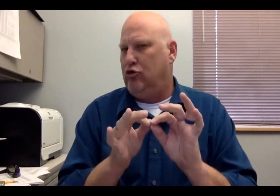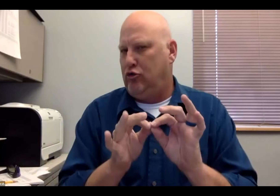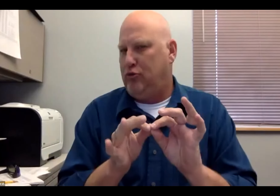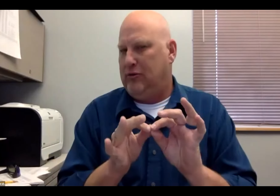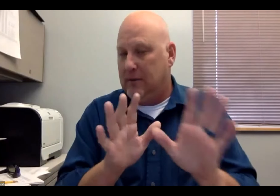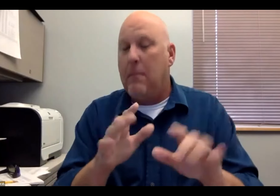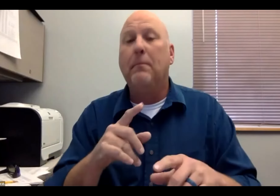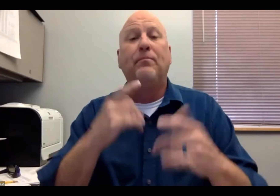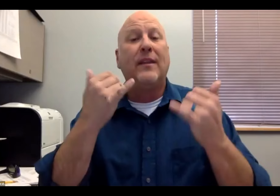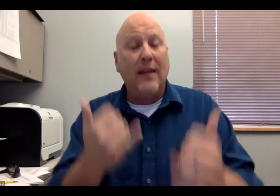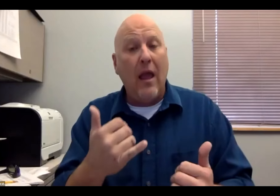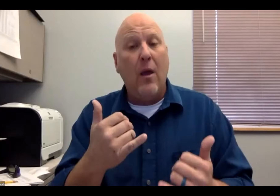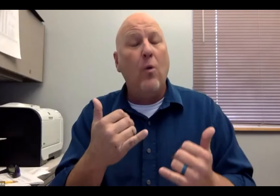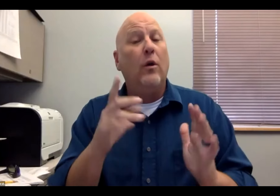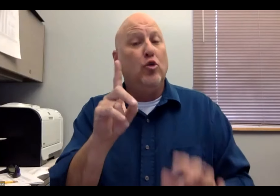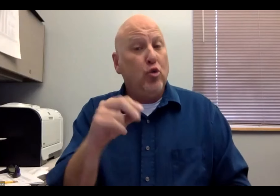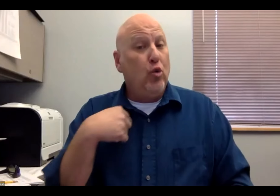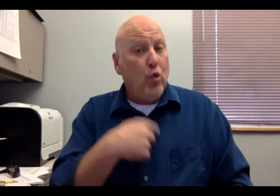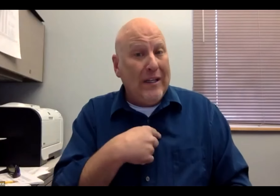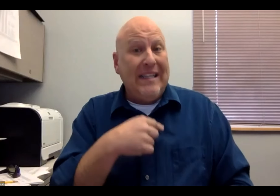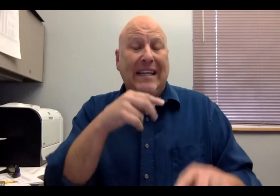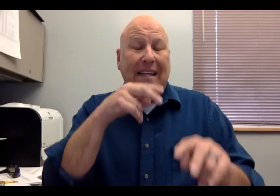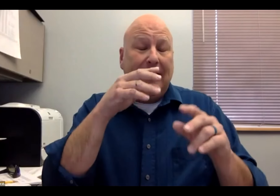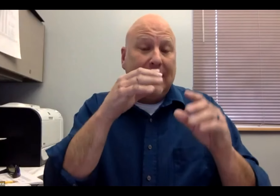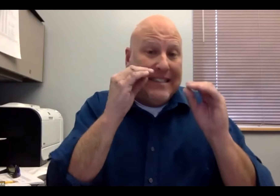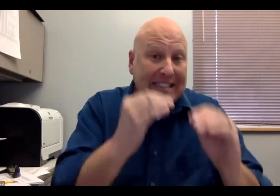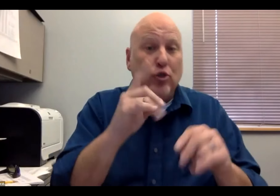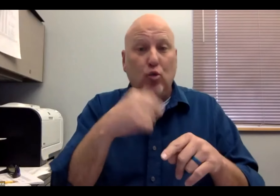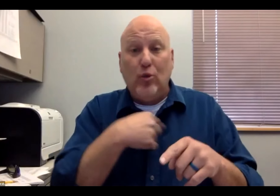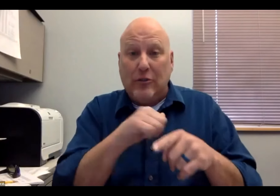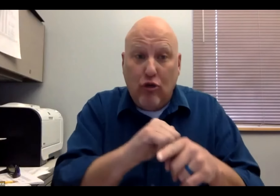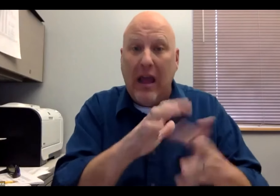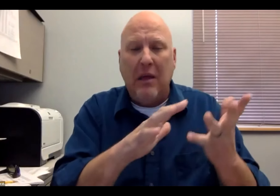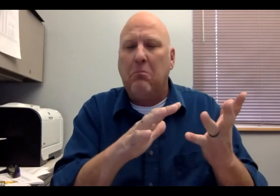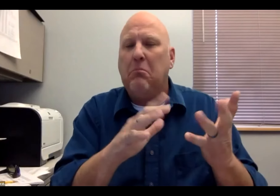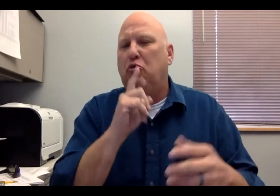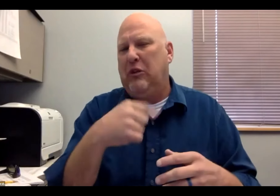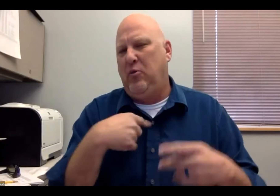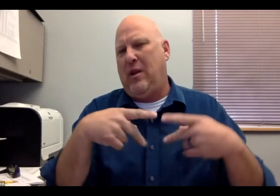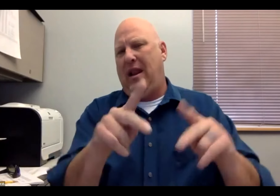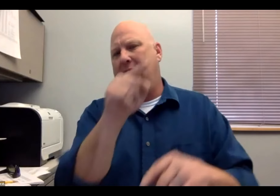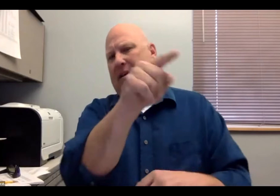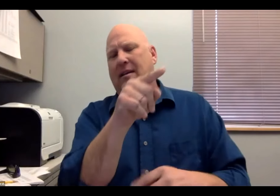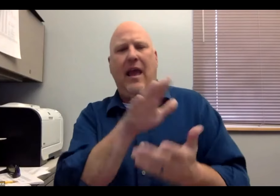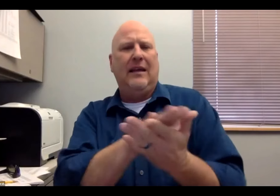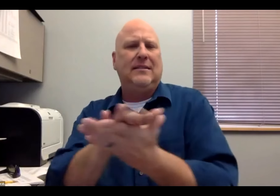So that's how we work with educational interpreter. Now, do we teach and train them? Not really.